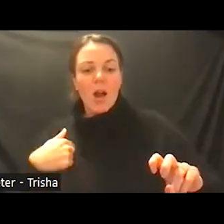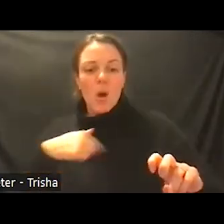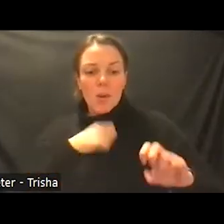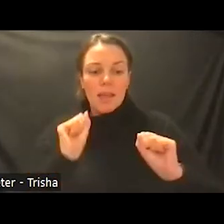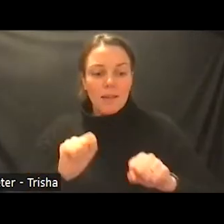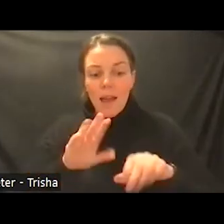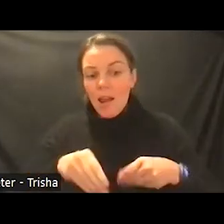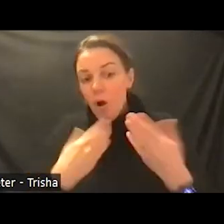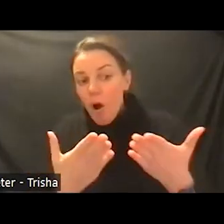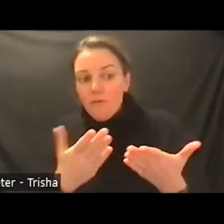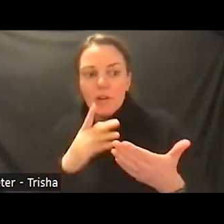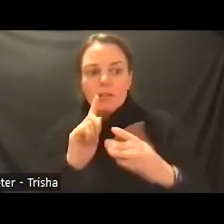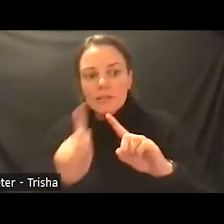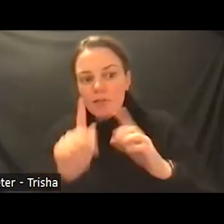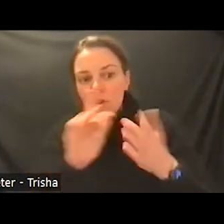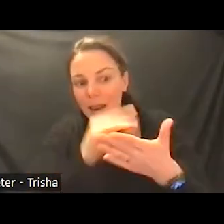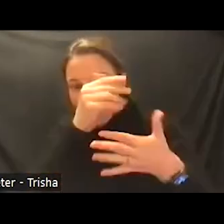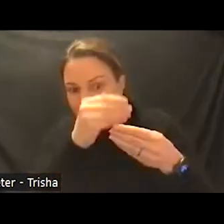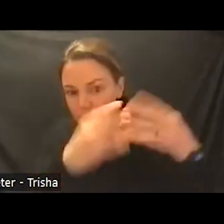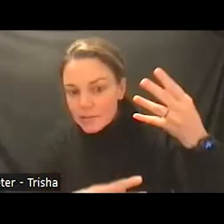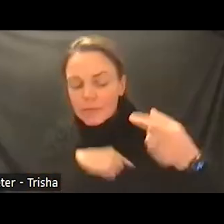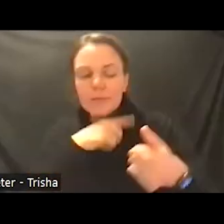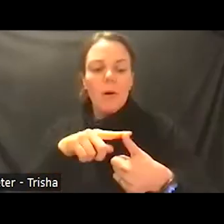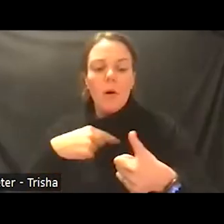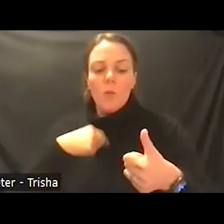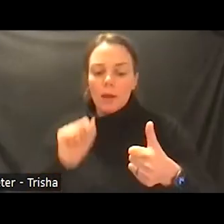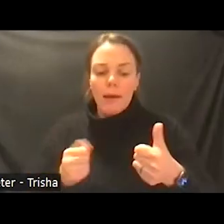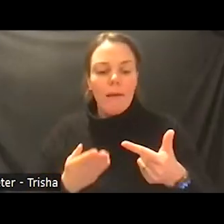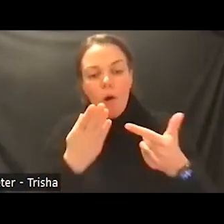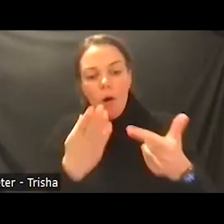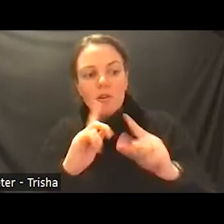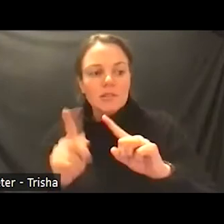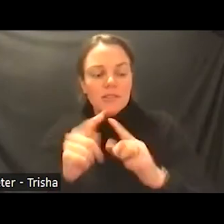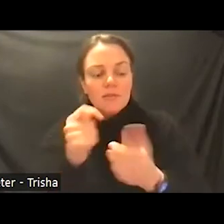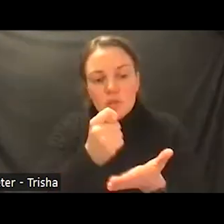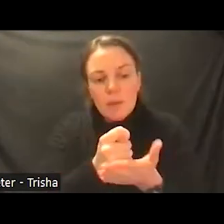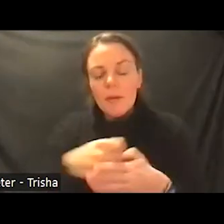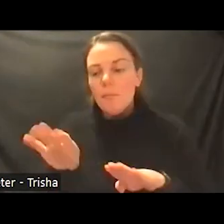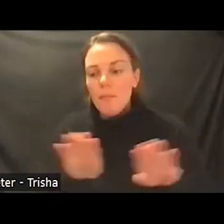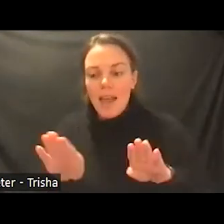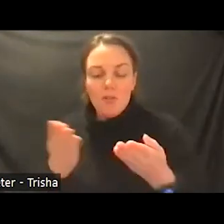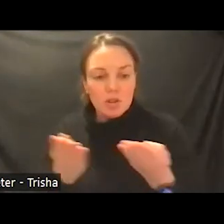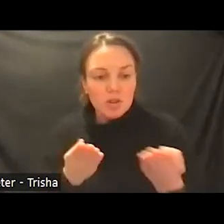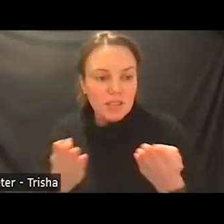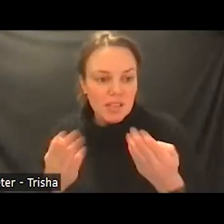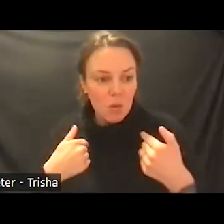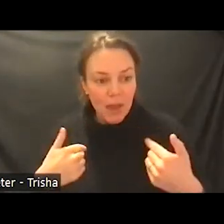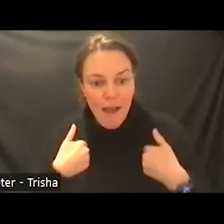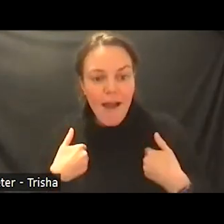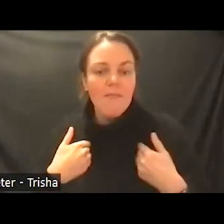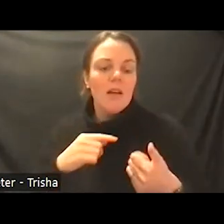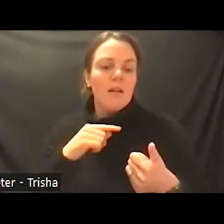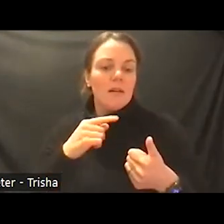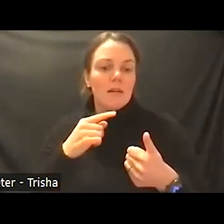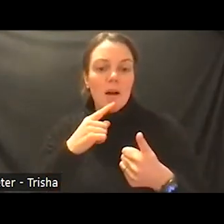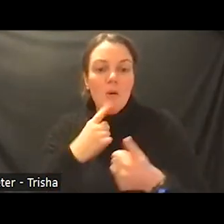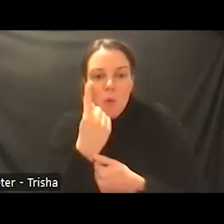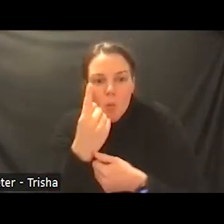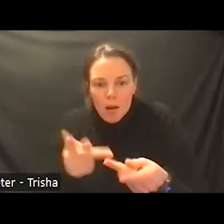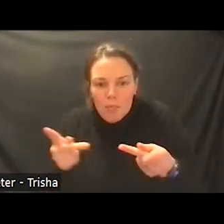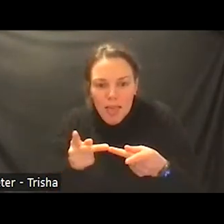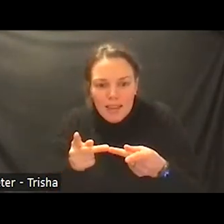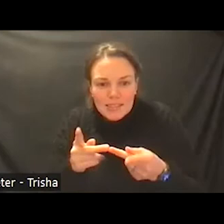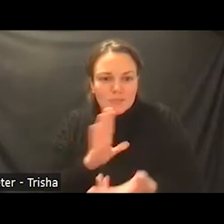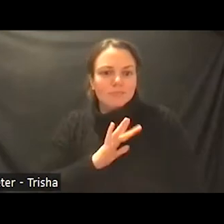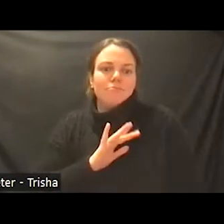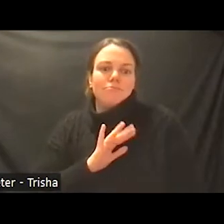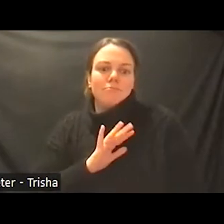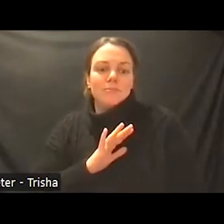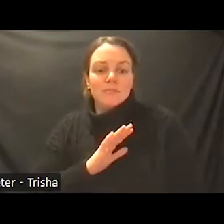offer all of the treatment and behavioral services that we offer under one roof in 2016 we actually